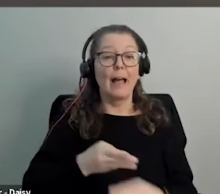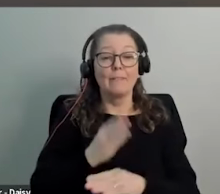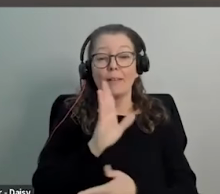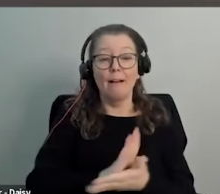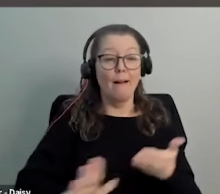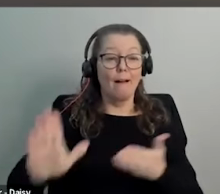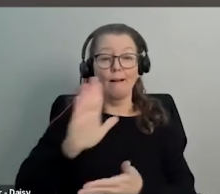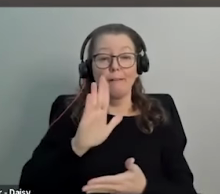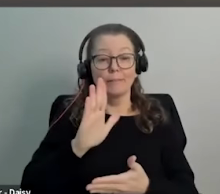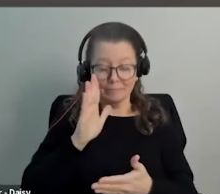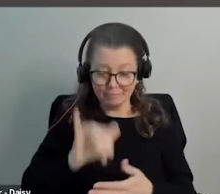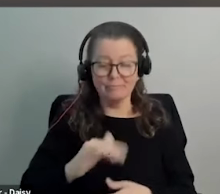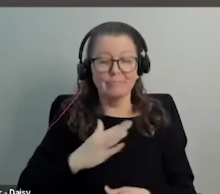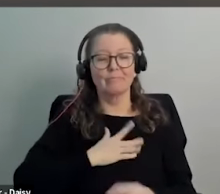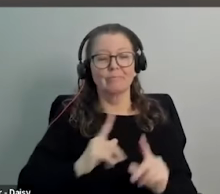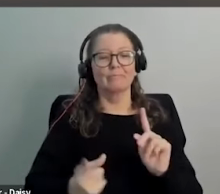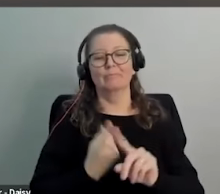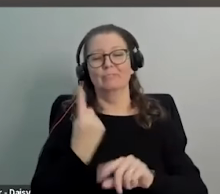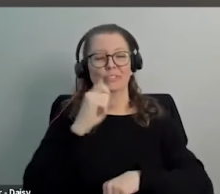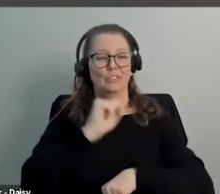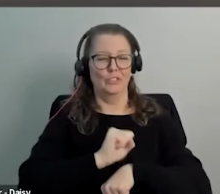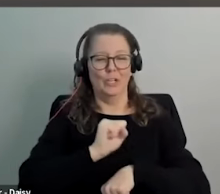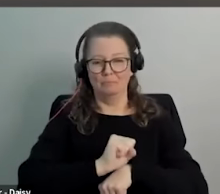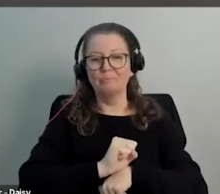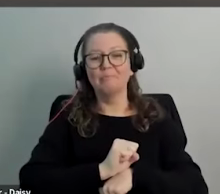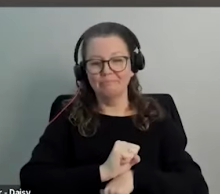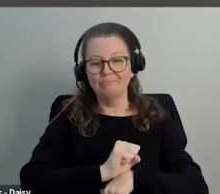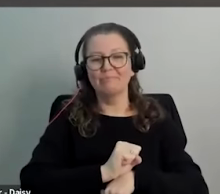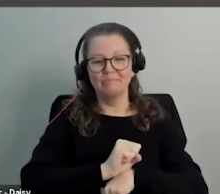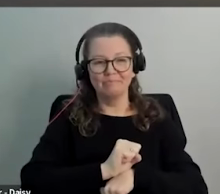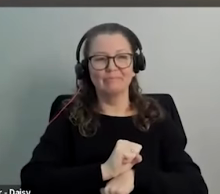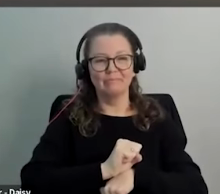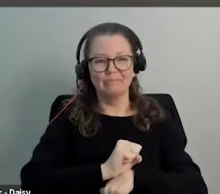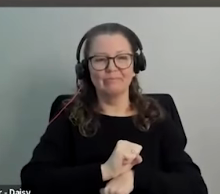and I've had a great time since then.